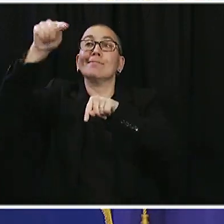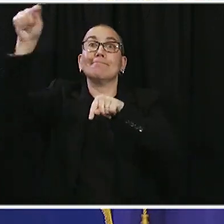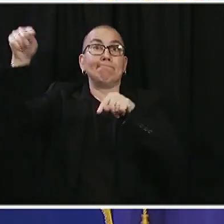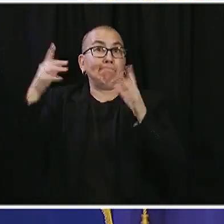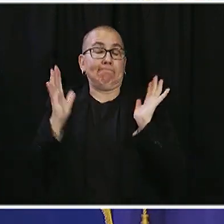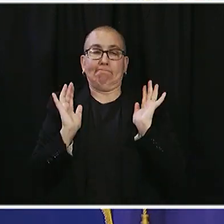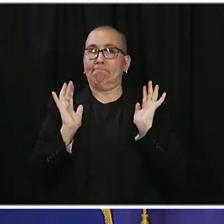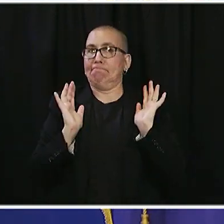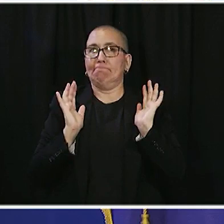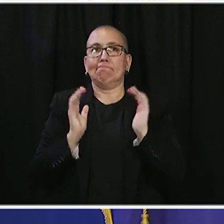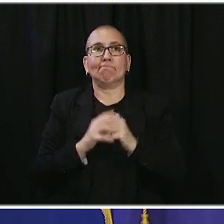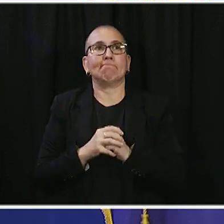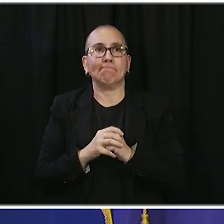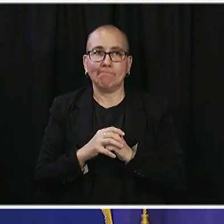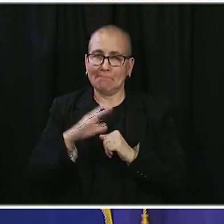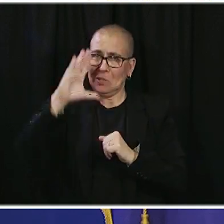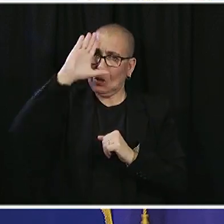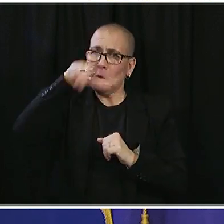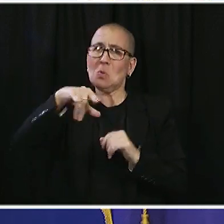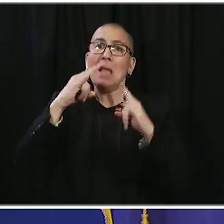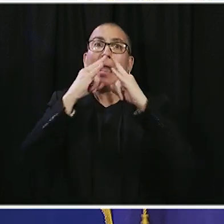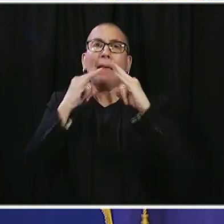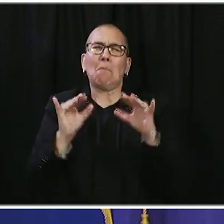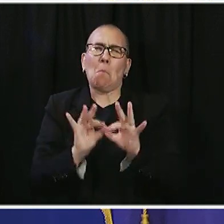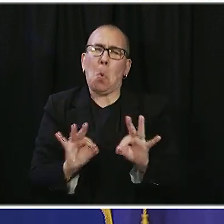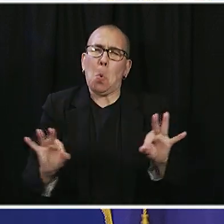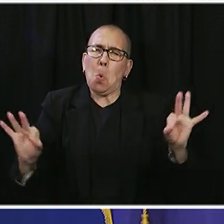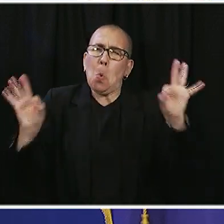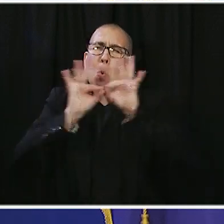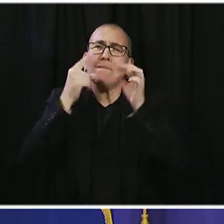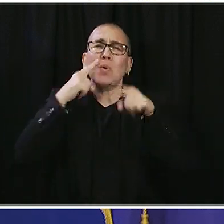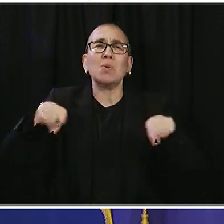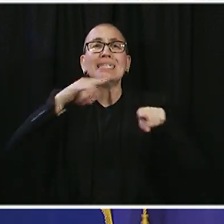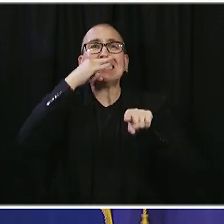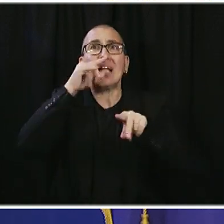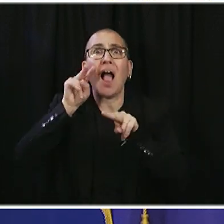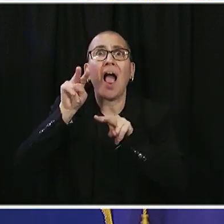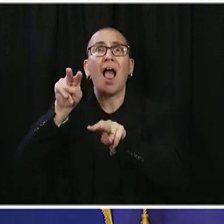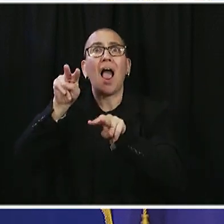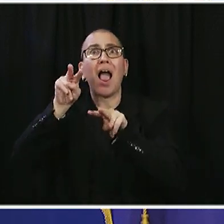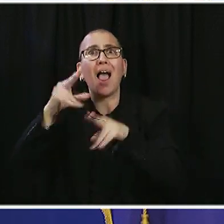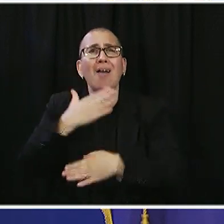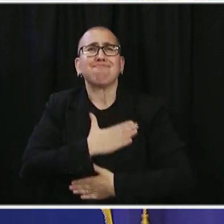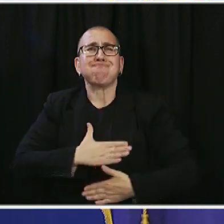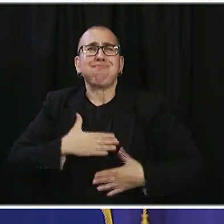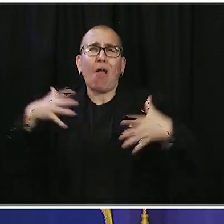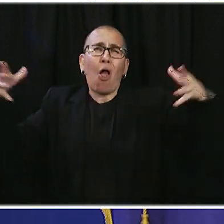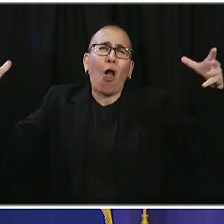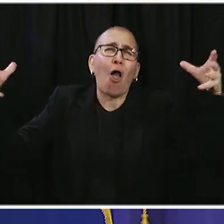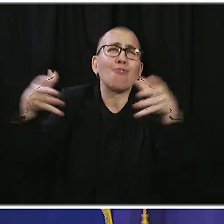WE'LL THINK ABOUT OTHER STEPS WE CAN TAKE MOVING FORWARD. WE KNOW THEY'RE A CRITICAL PART OF THE SUMMER FOR SO MANY KID.